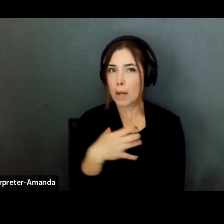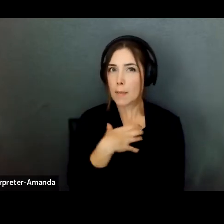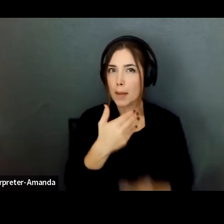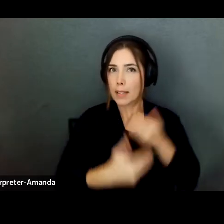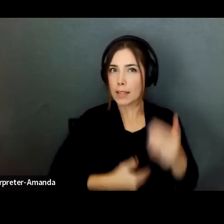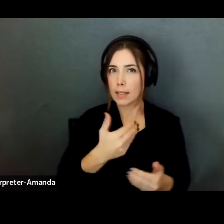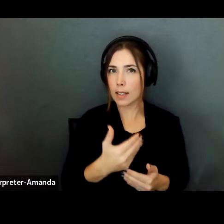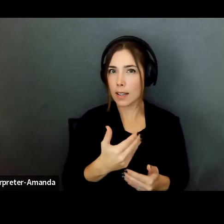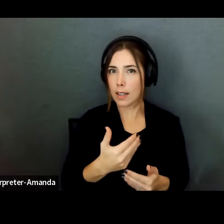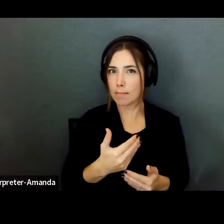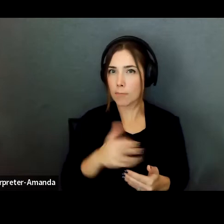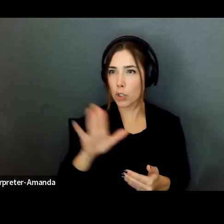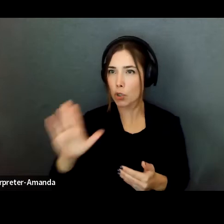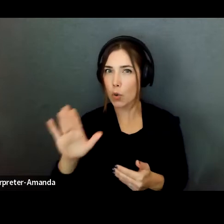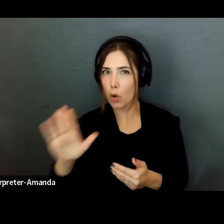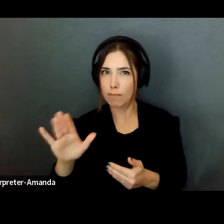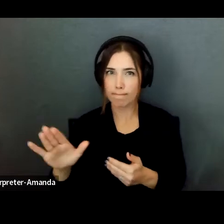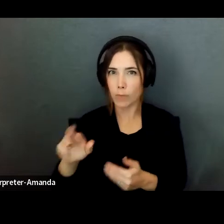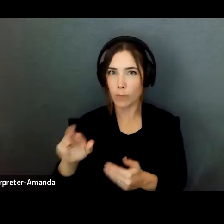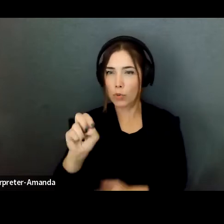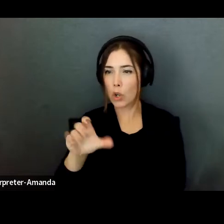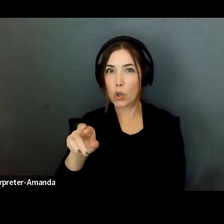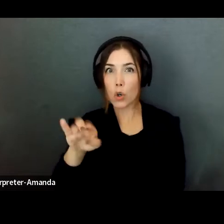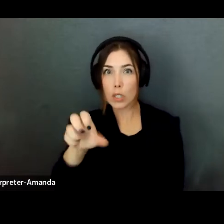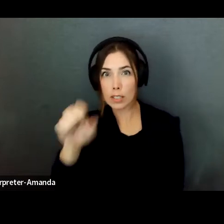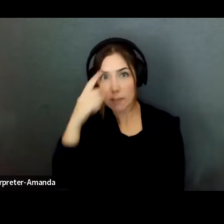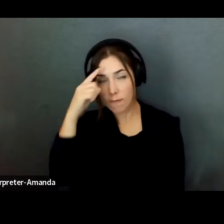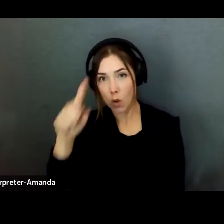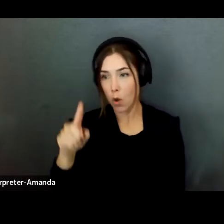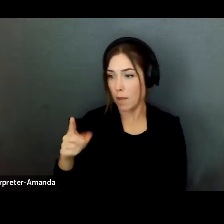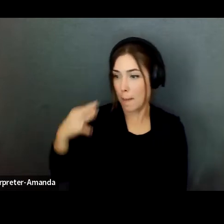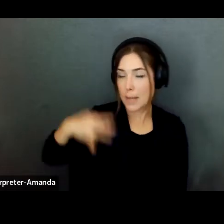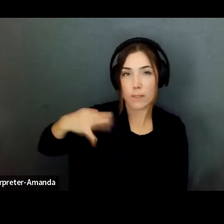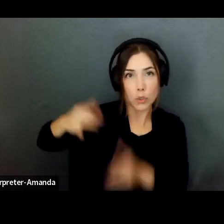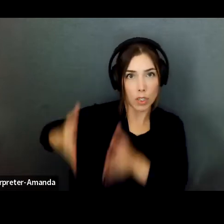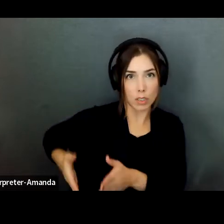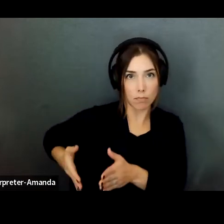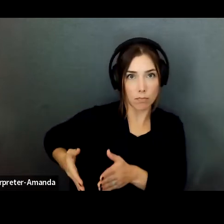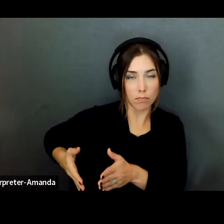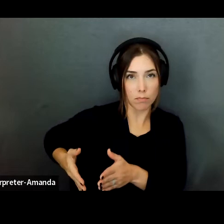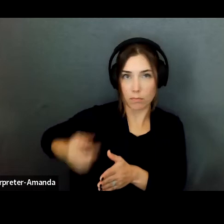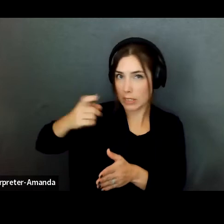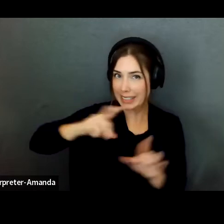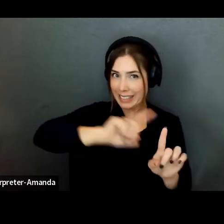is in your state. And the state has to say how they are going to respond. Right?